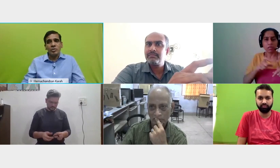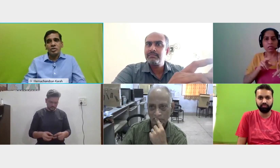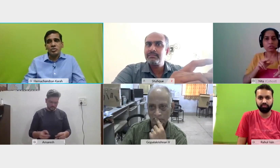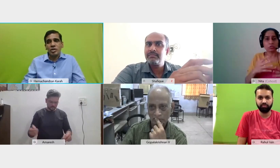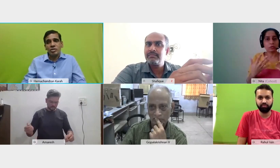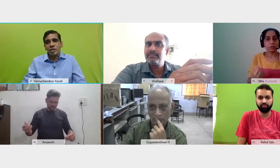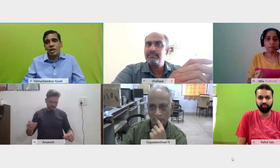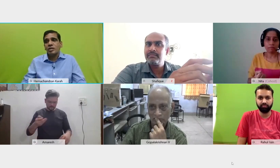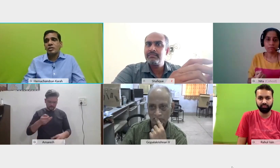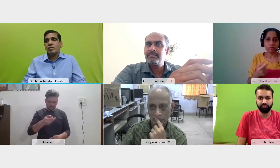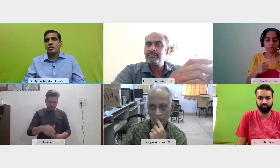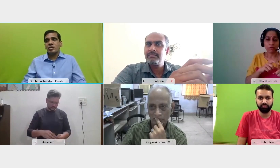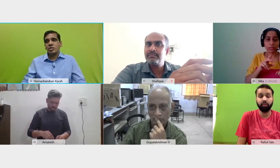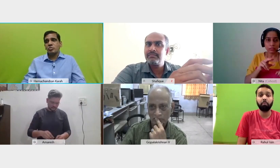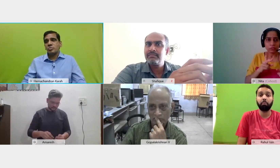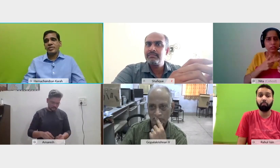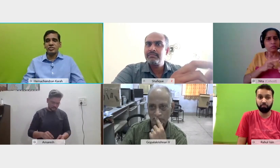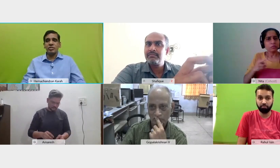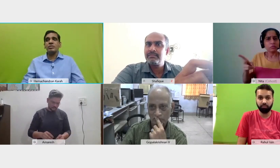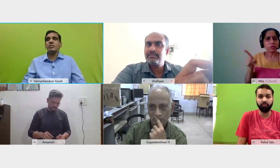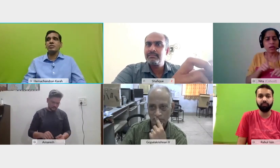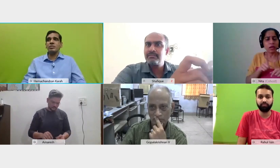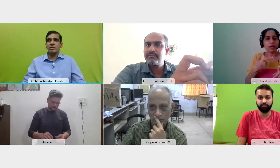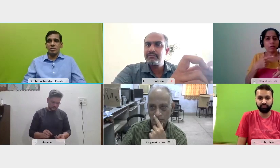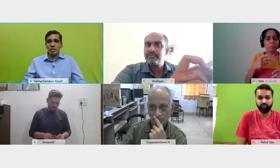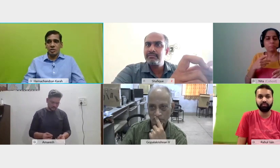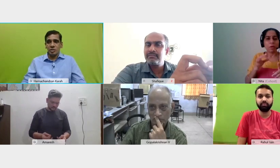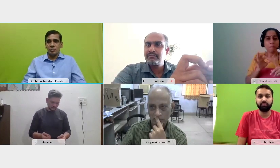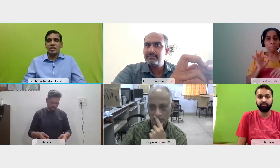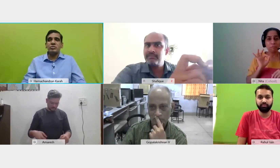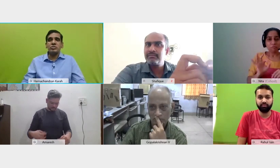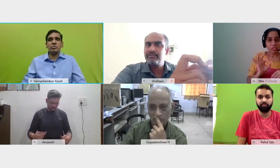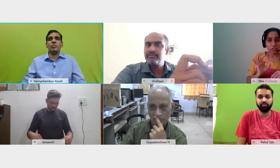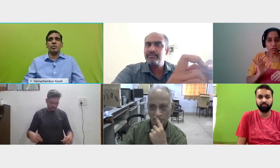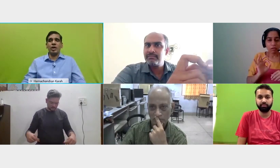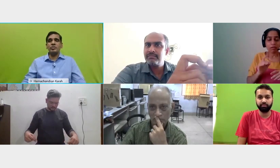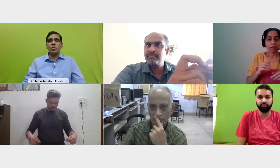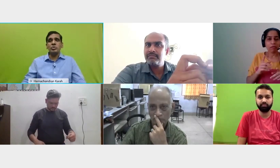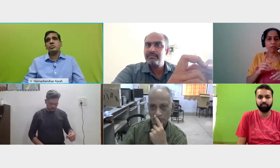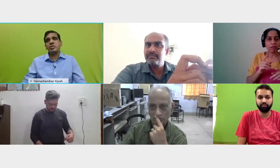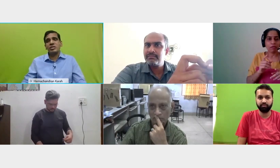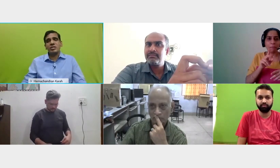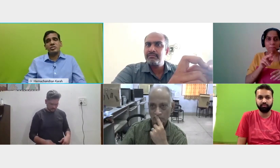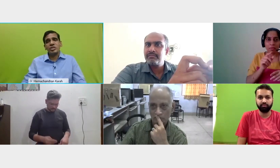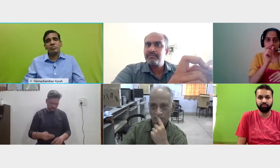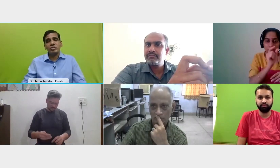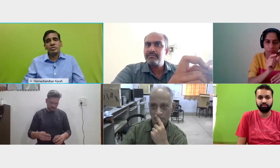and dictionary that are given professional meanings and those that are concerned with